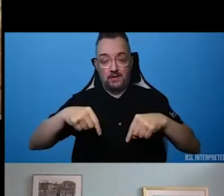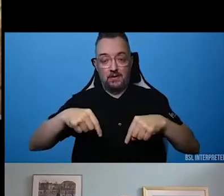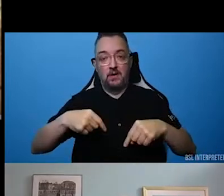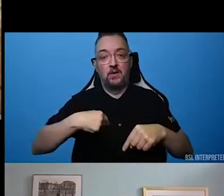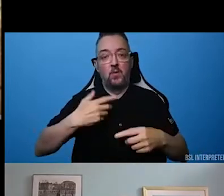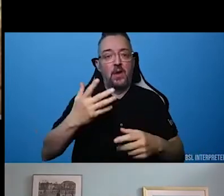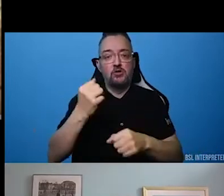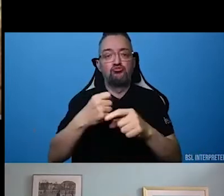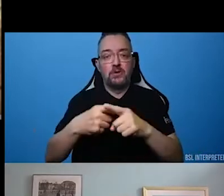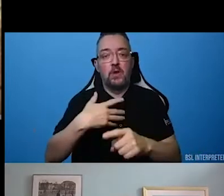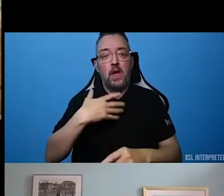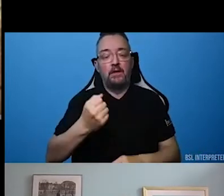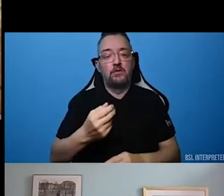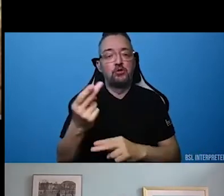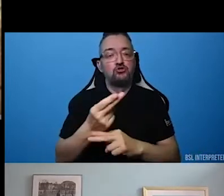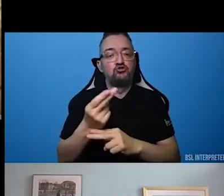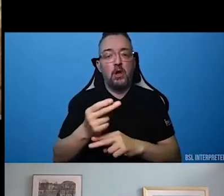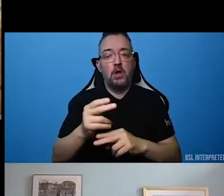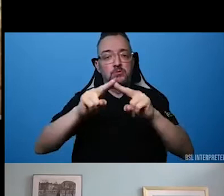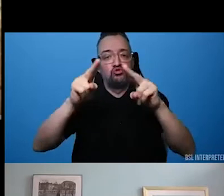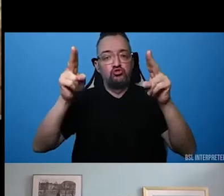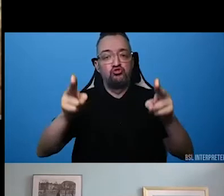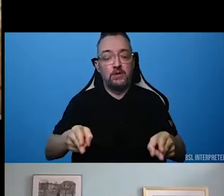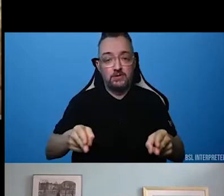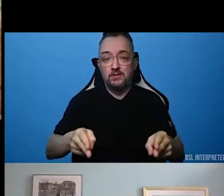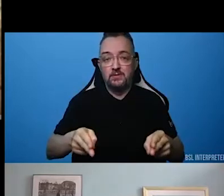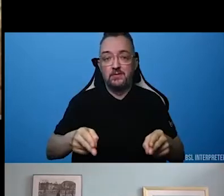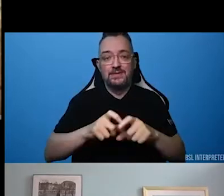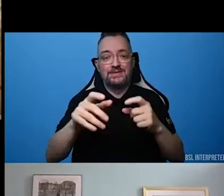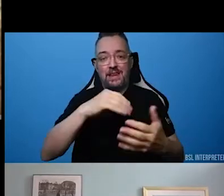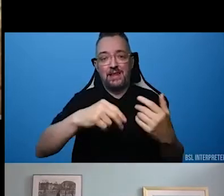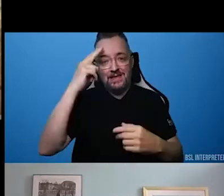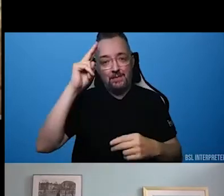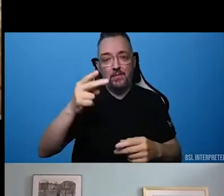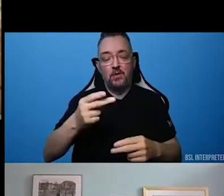we find sugar sheds. It's still existing. Greenock became known as Sugaropolis